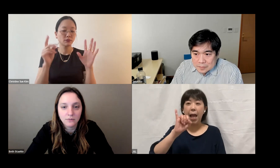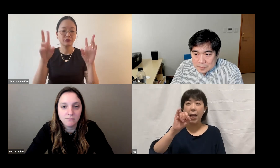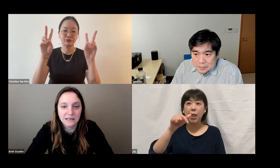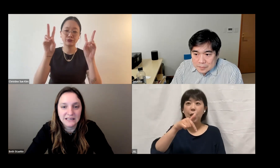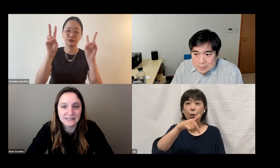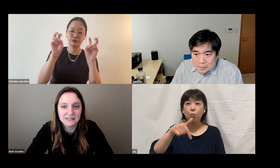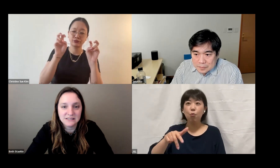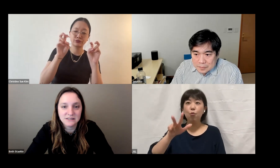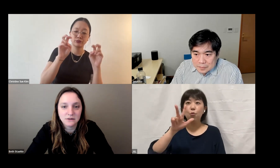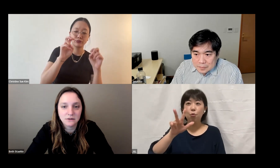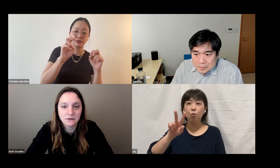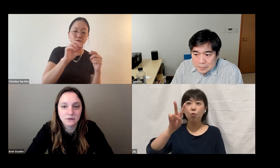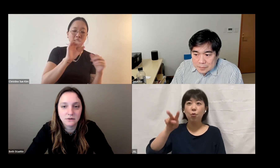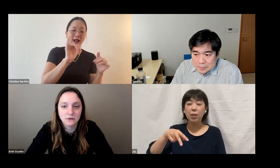means